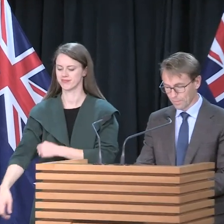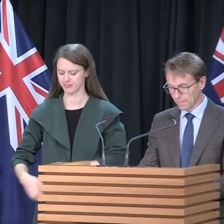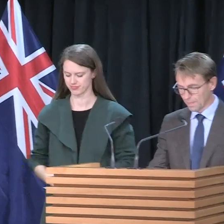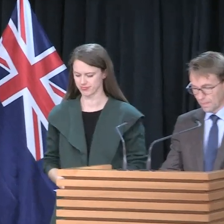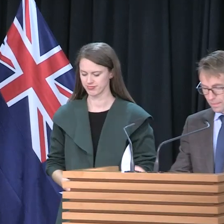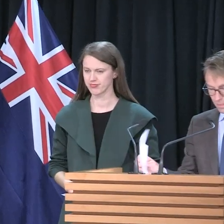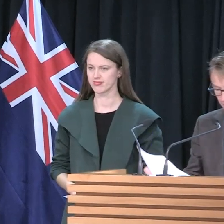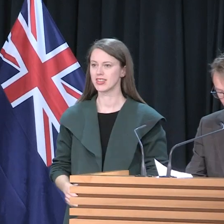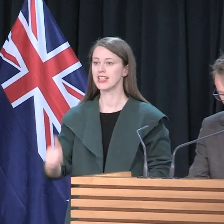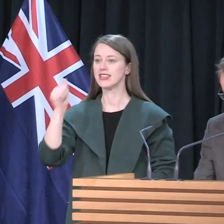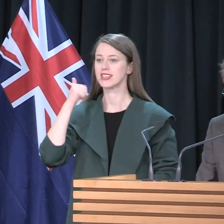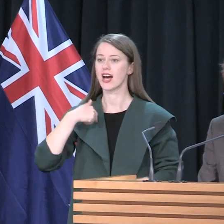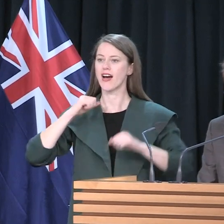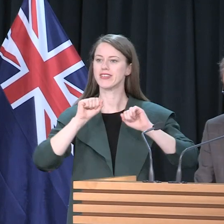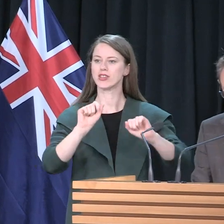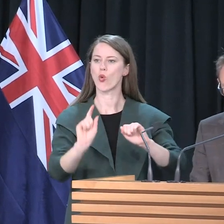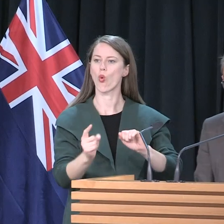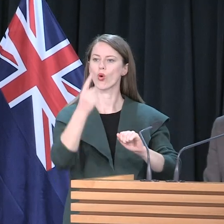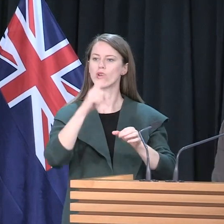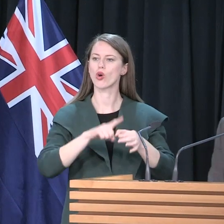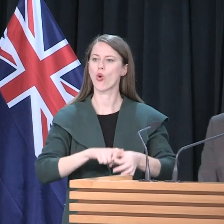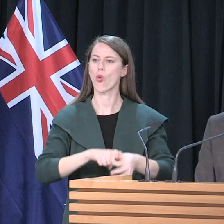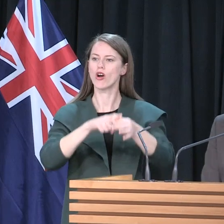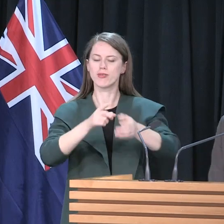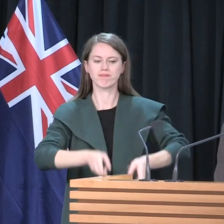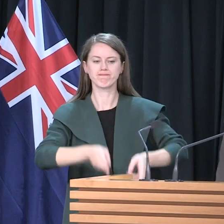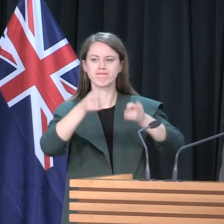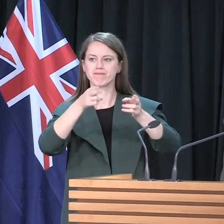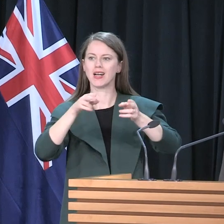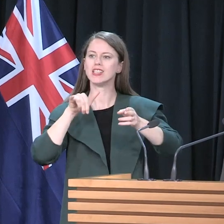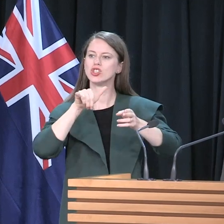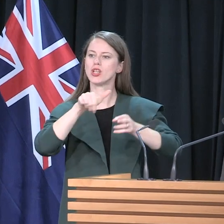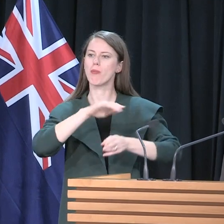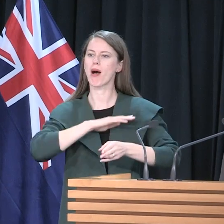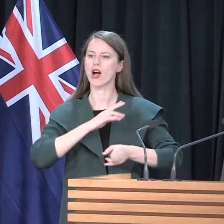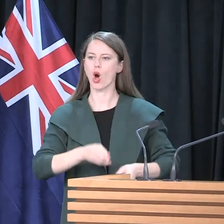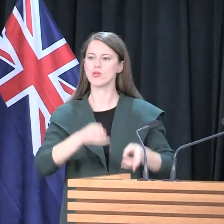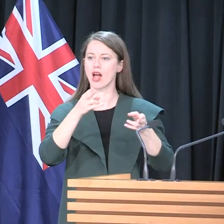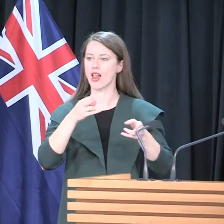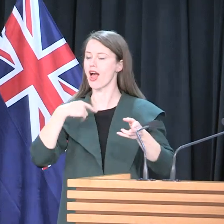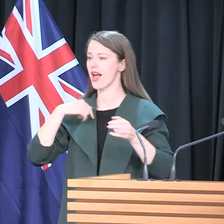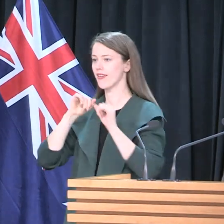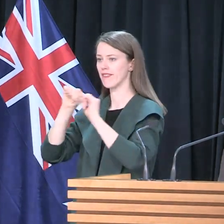Welcome to Red Bee Media's Live Remote Broadcasting Service. Yesterday I visited the